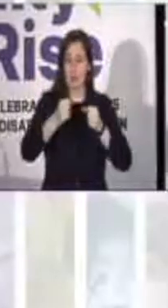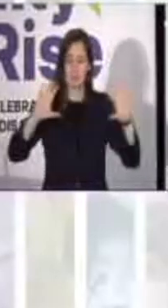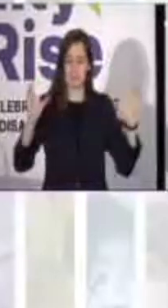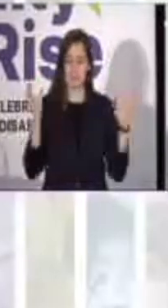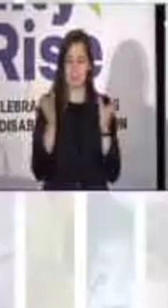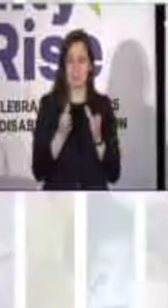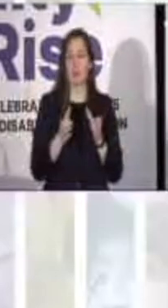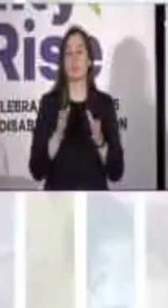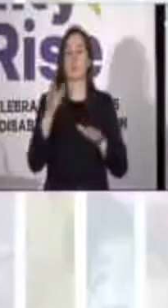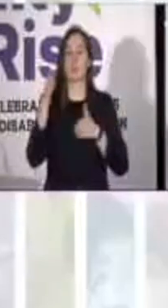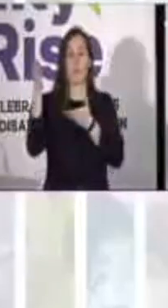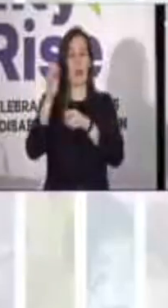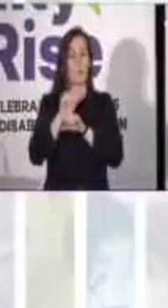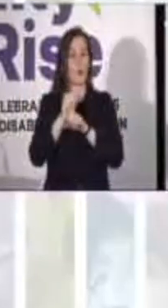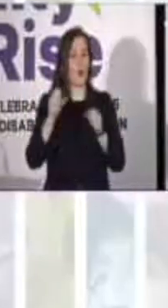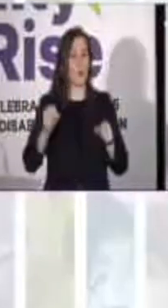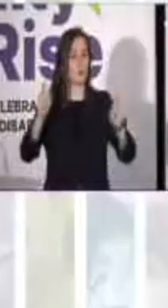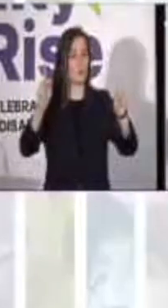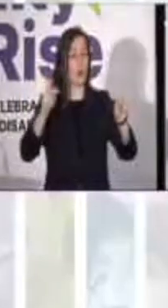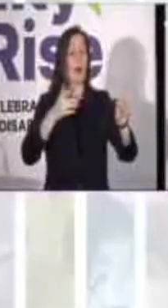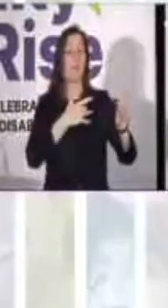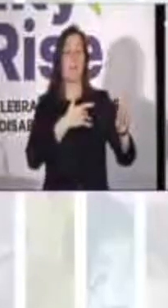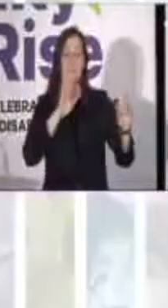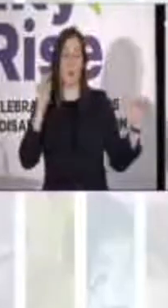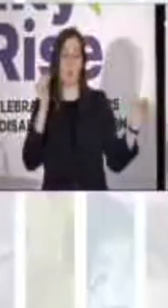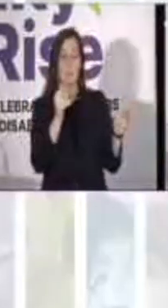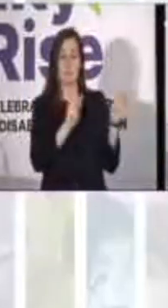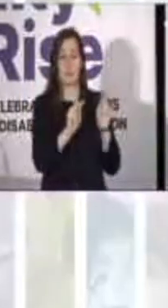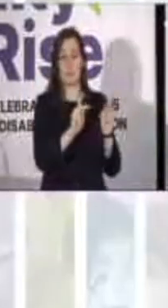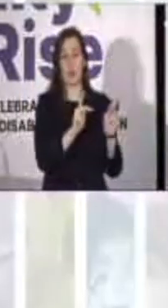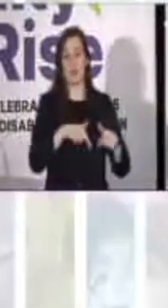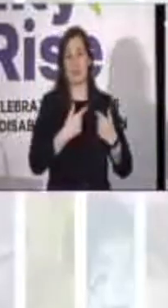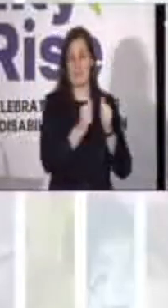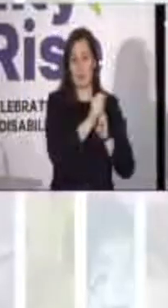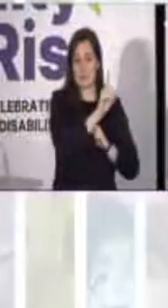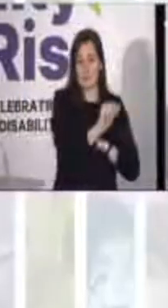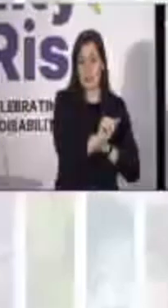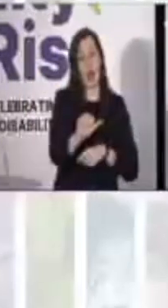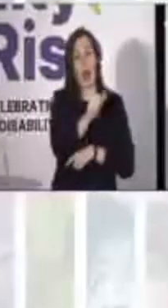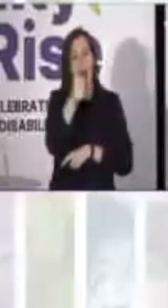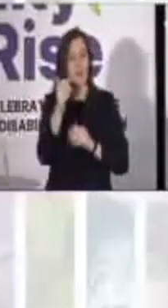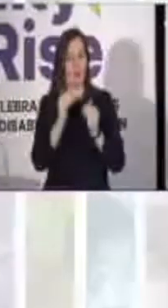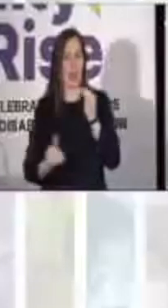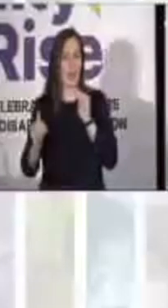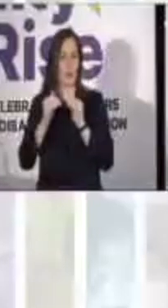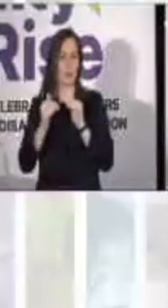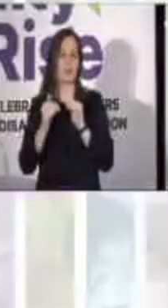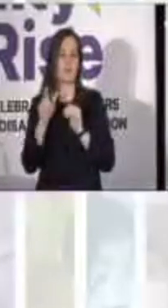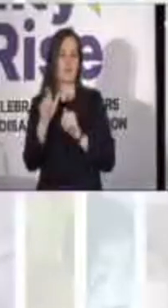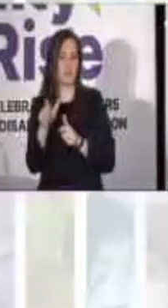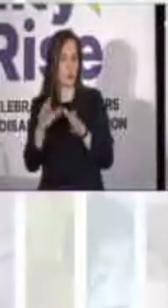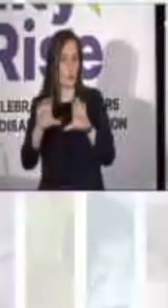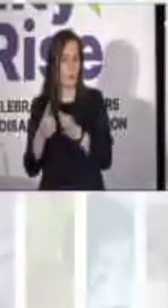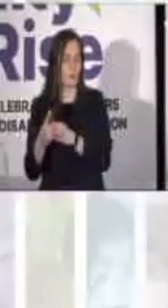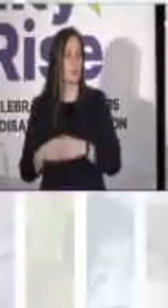PRIMARILY TO PEOPLE LIVING WITH DISABILITIES AND OTHER EQUITY DESERVING GROUPS. EMILY IS THE COMPANY'S WEB DEVELOPER.